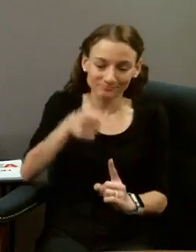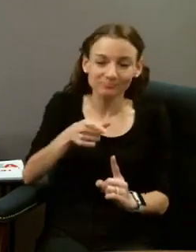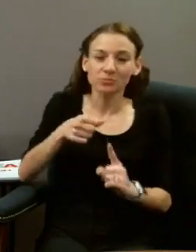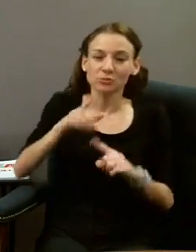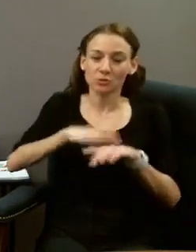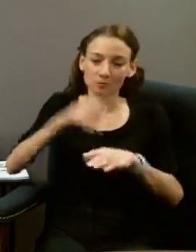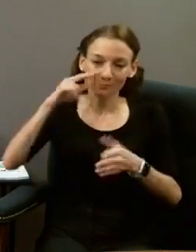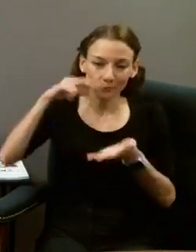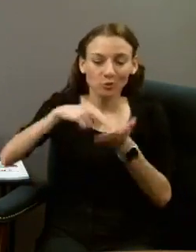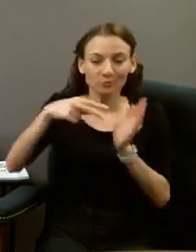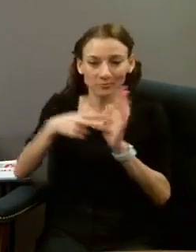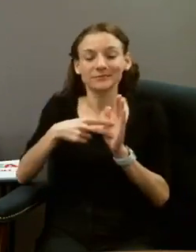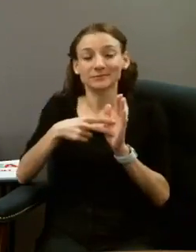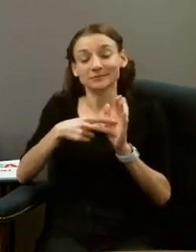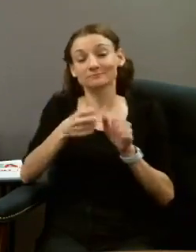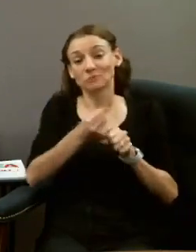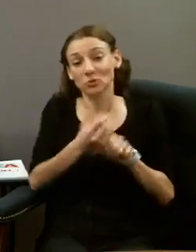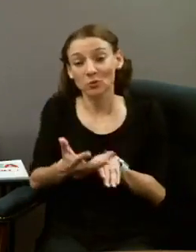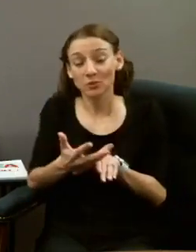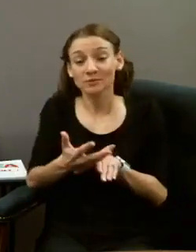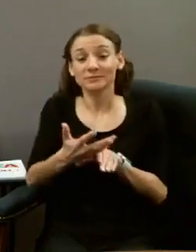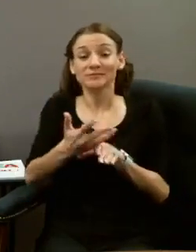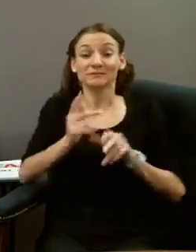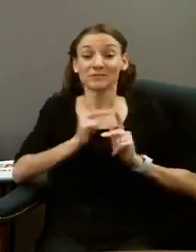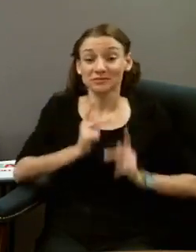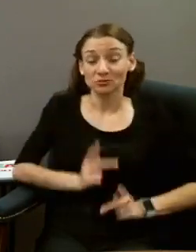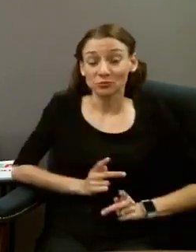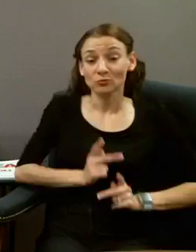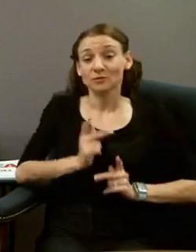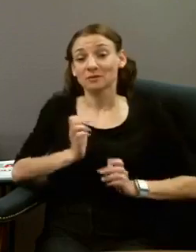significant physical or emotional pain or discomfort